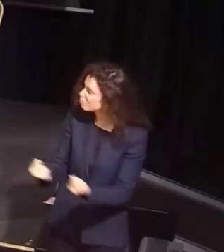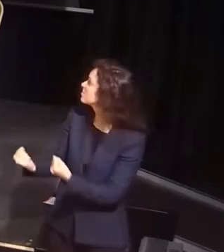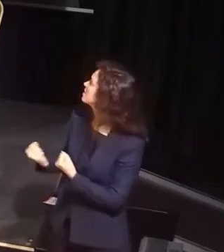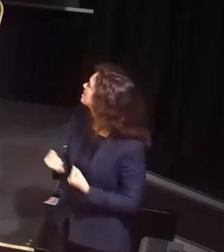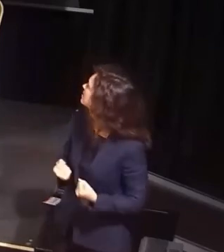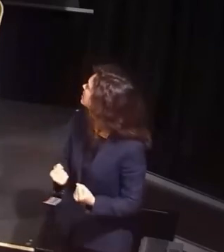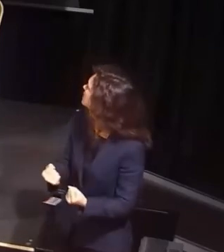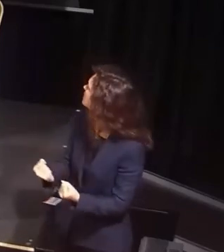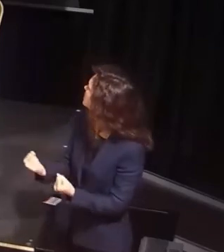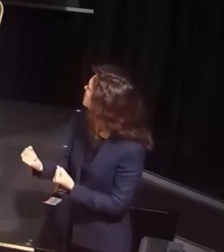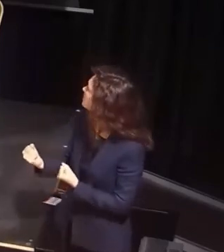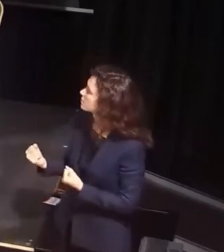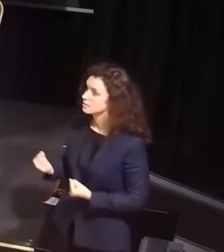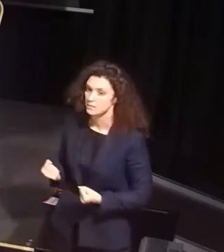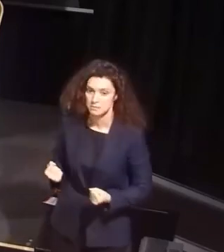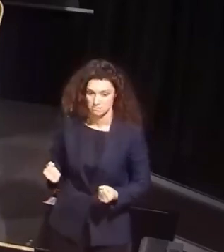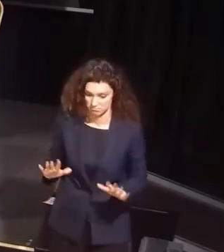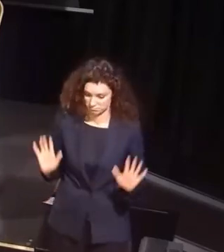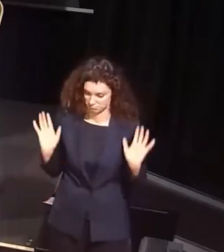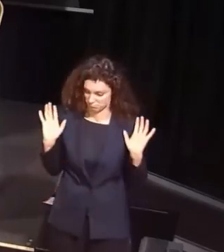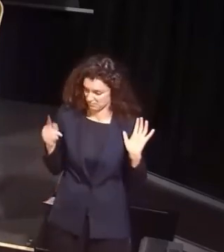just sat back, and saw that he could do it on his own.